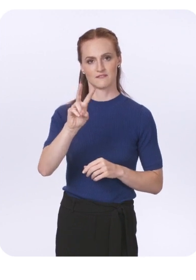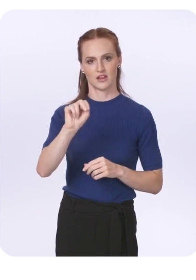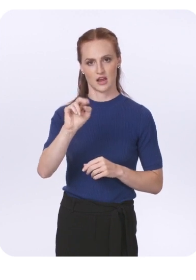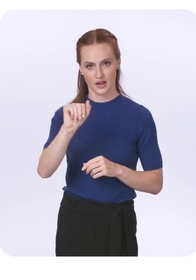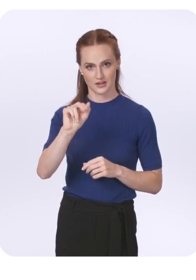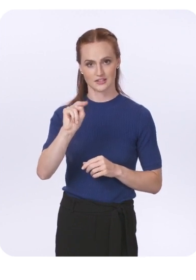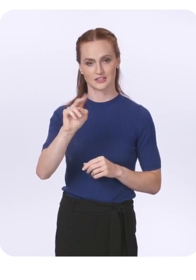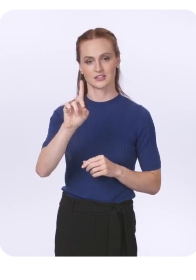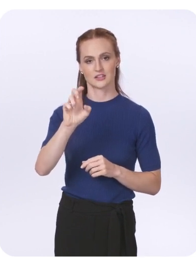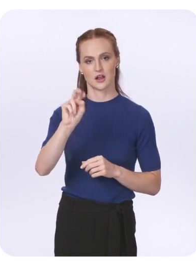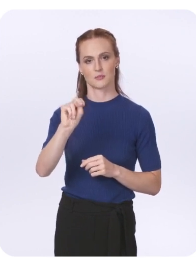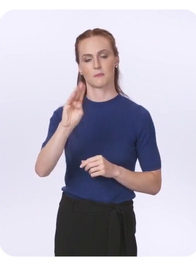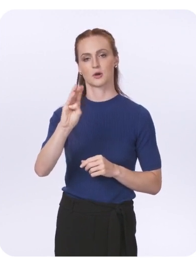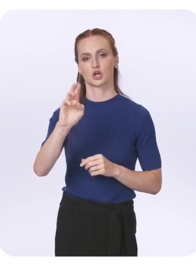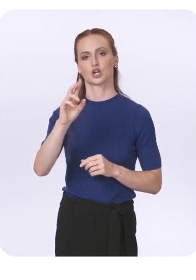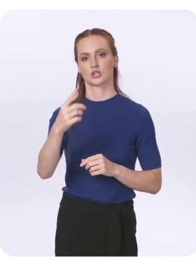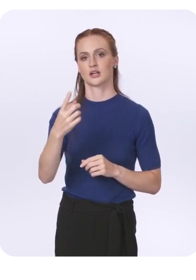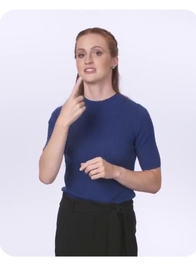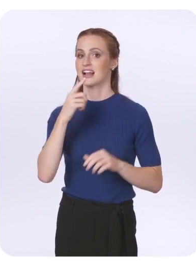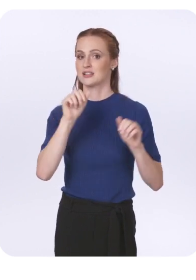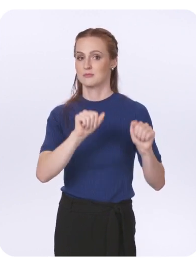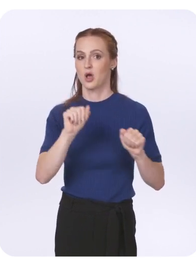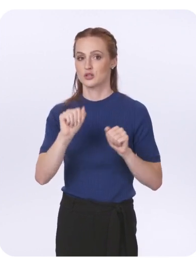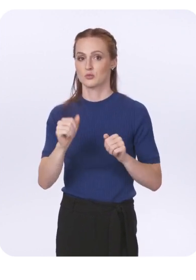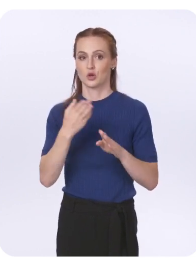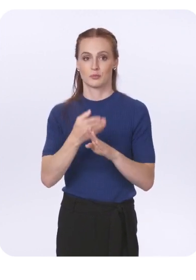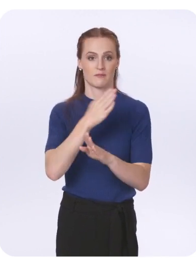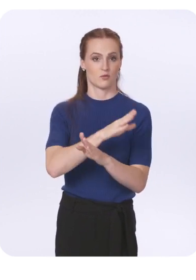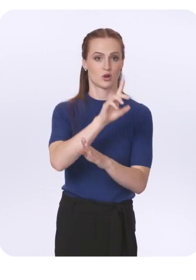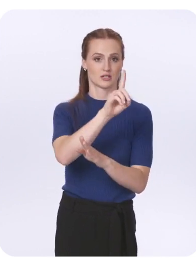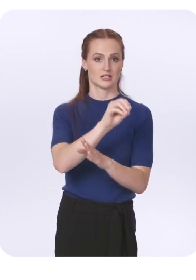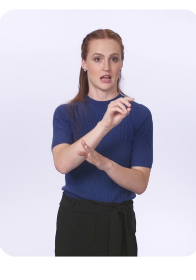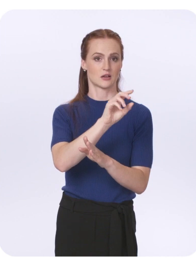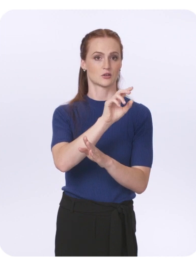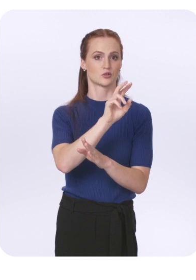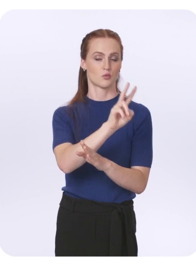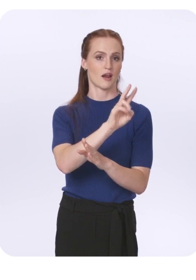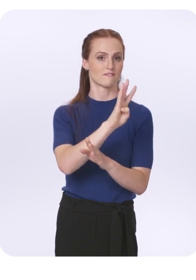“It was possible to increase the canvas resolution from 1024x1024, in Quest 2